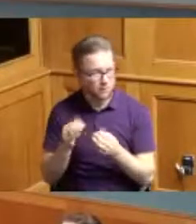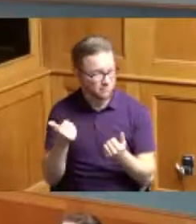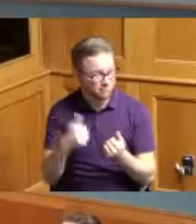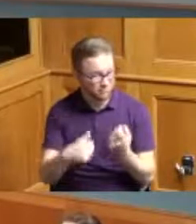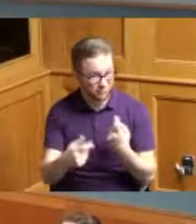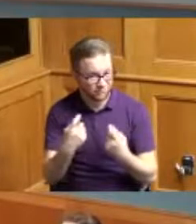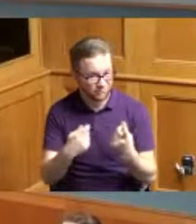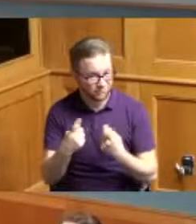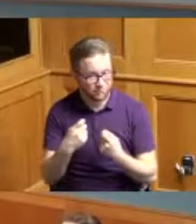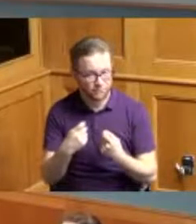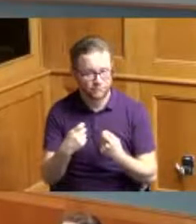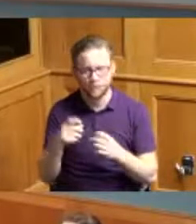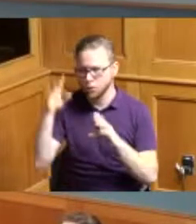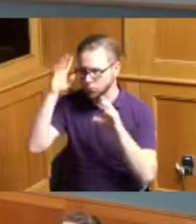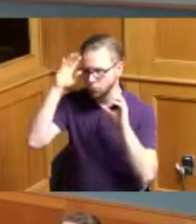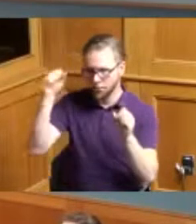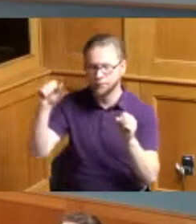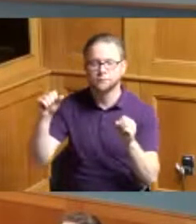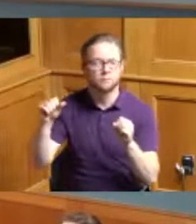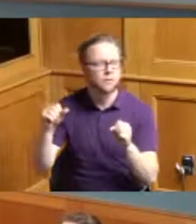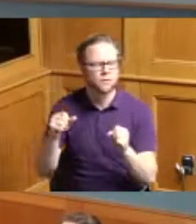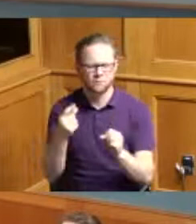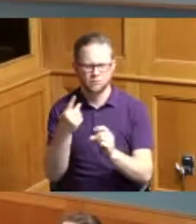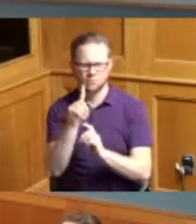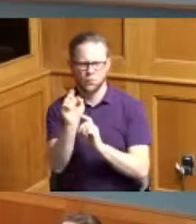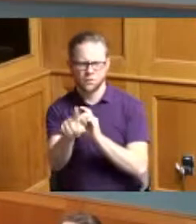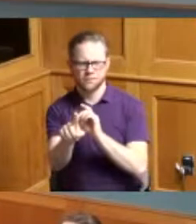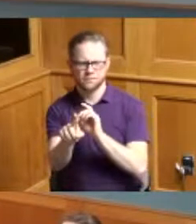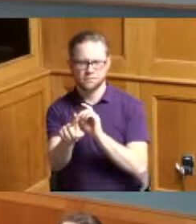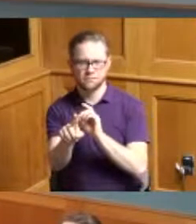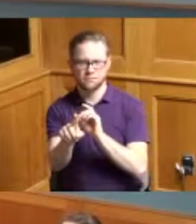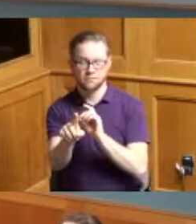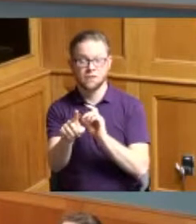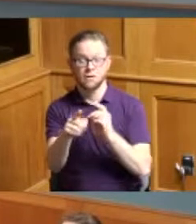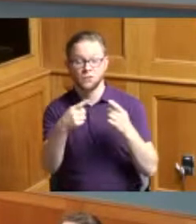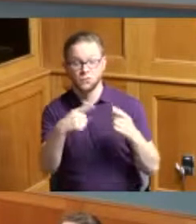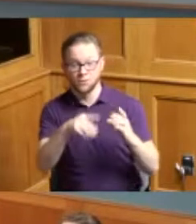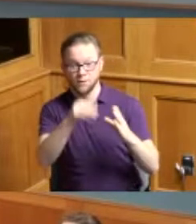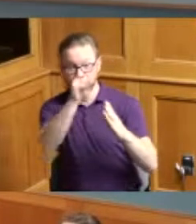thank you Director Patton one question I have when they fill out the application for assistance